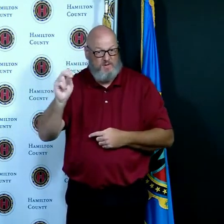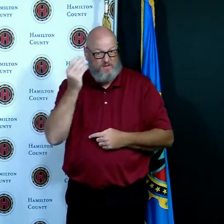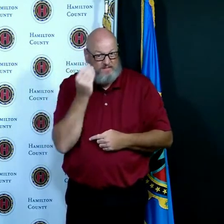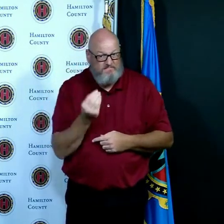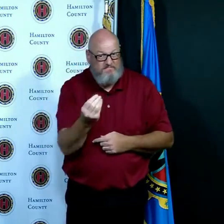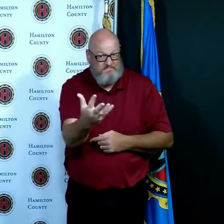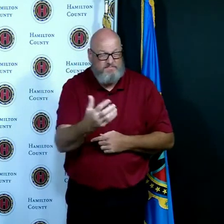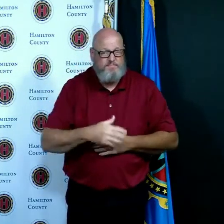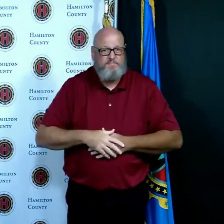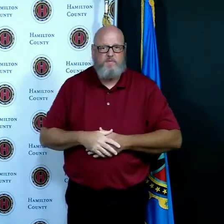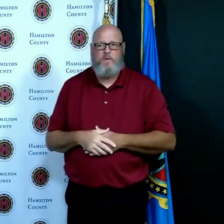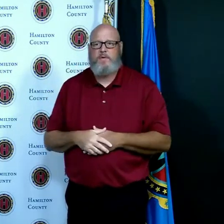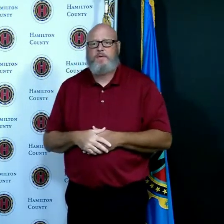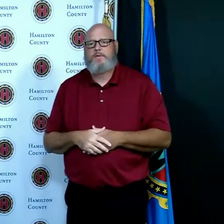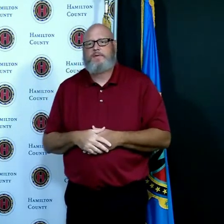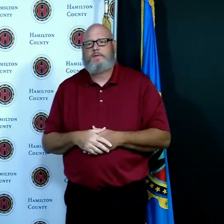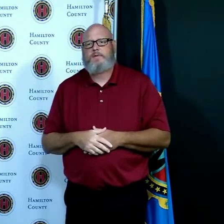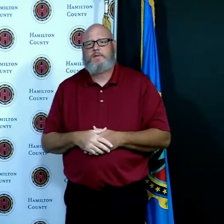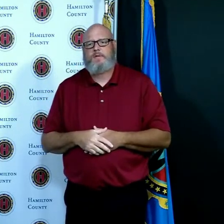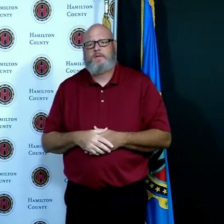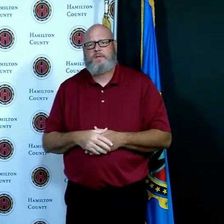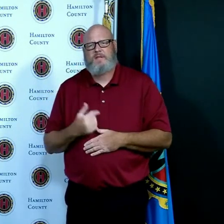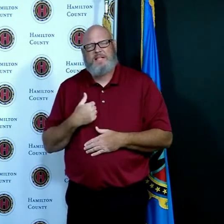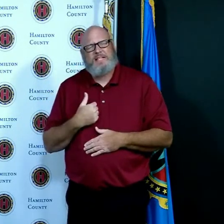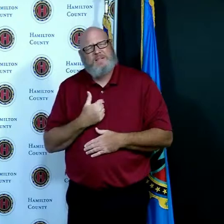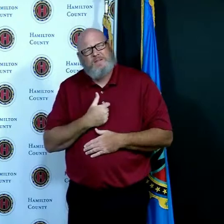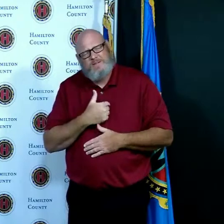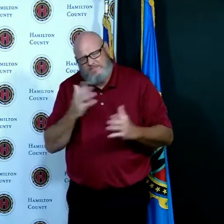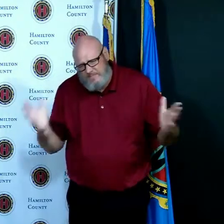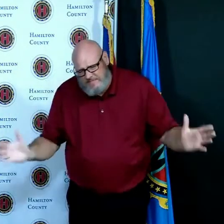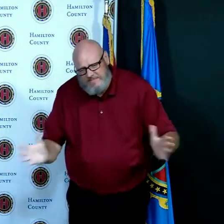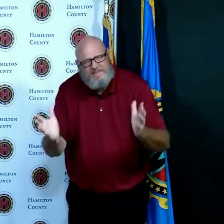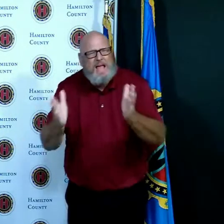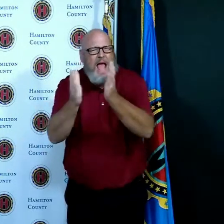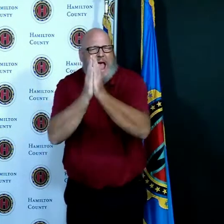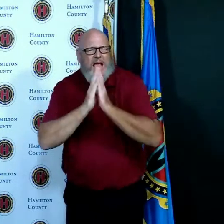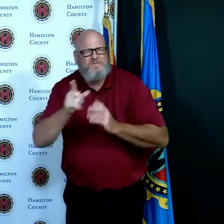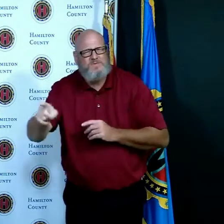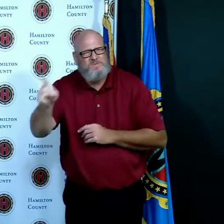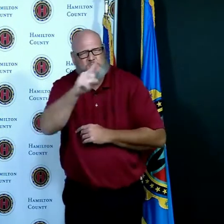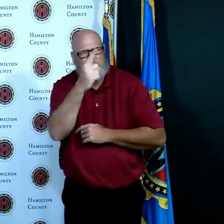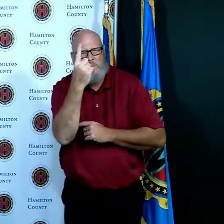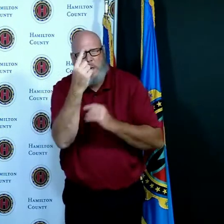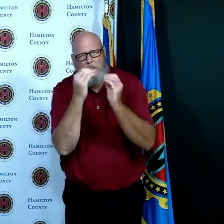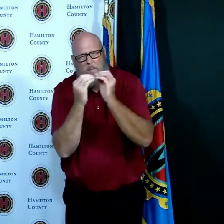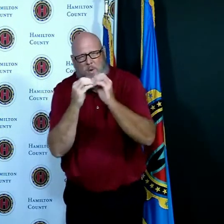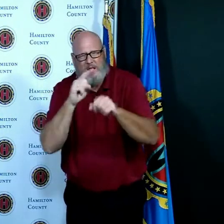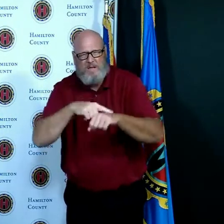time during this broadcast to do that and then hopefully our account will better reflect the population in